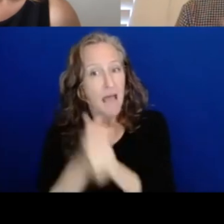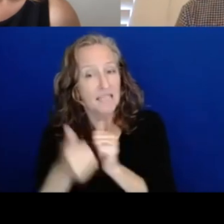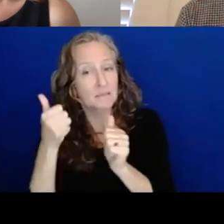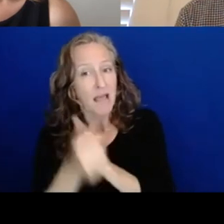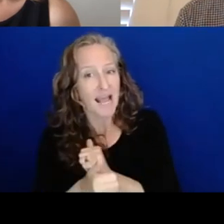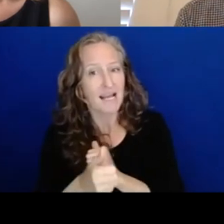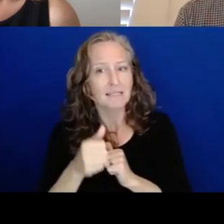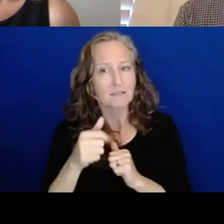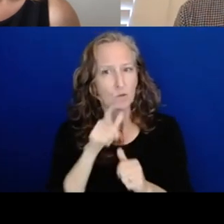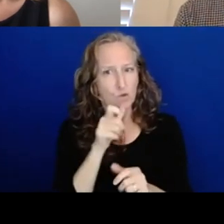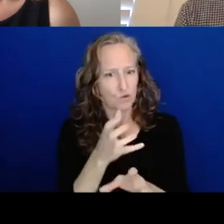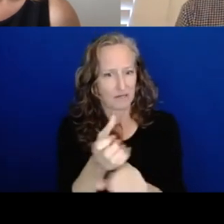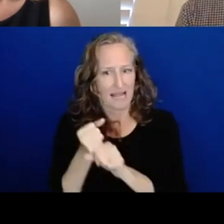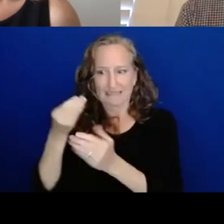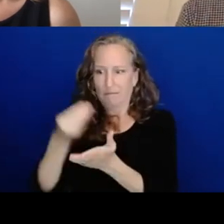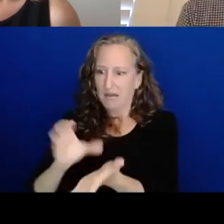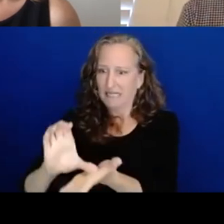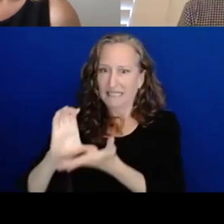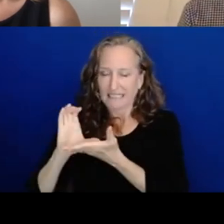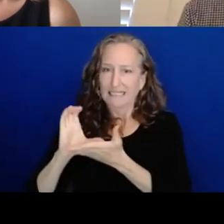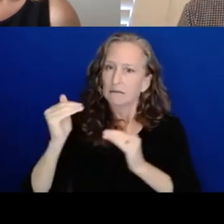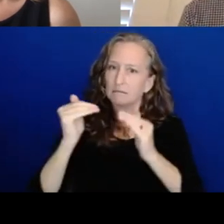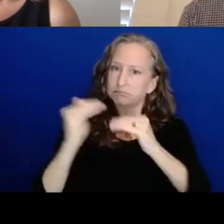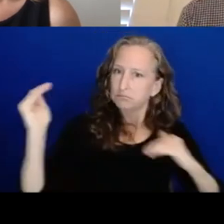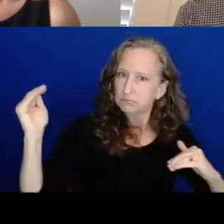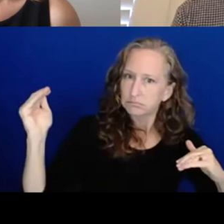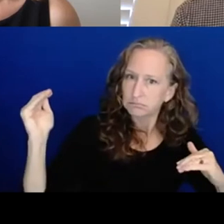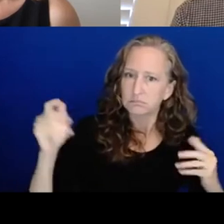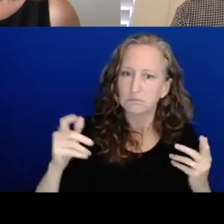to in a sense. What I'm most excited about now, creating that new normal and what this